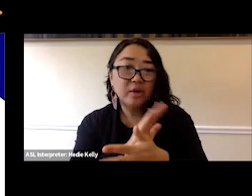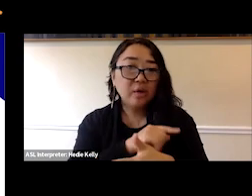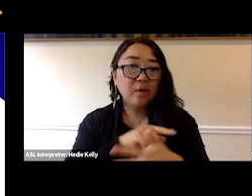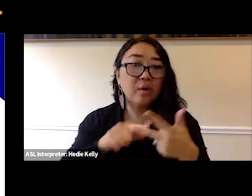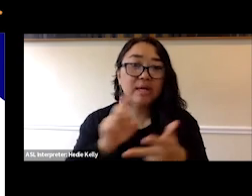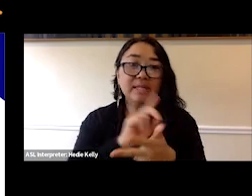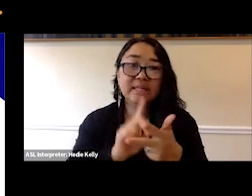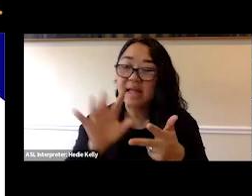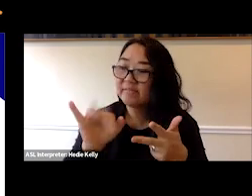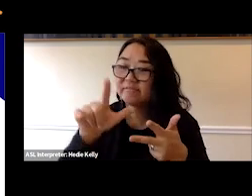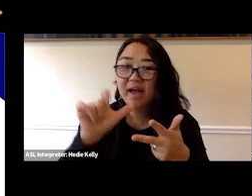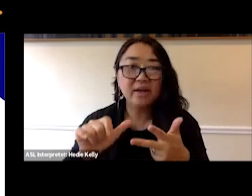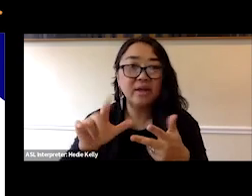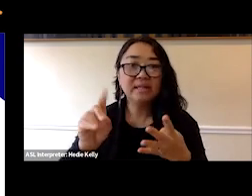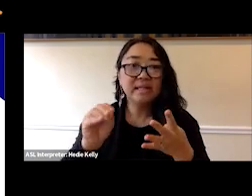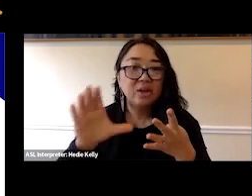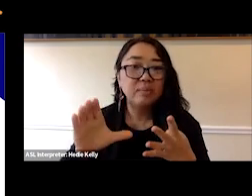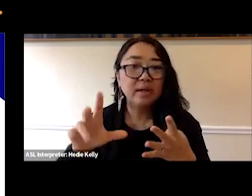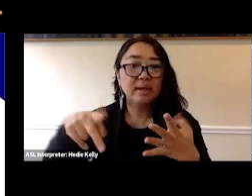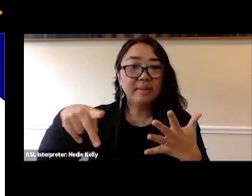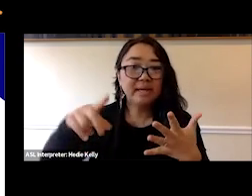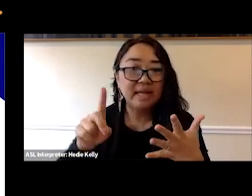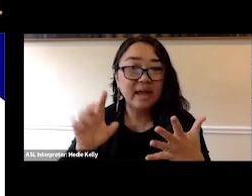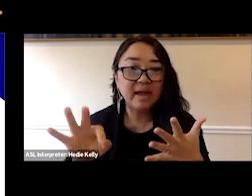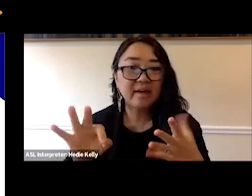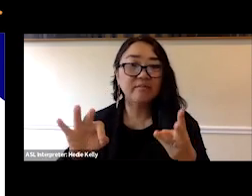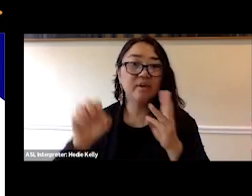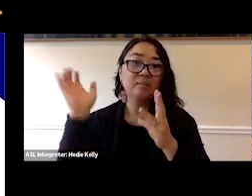documents, PDFs, presentations, marketing collateral,